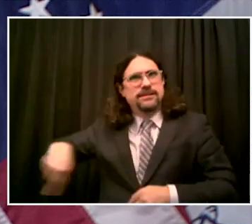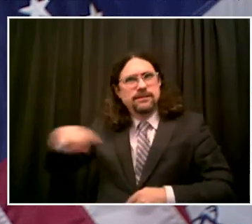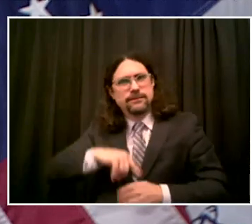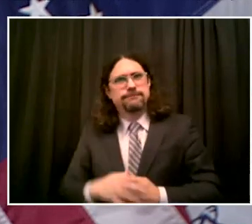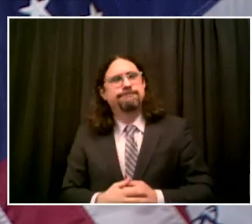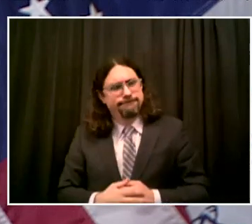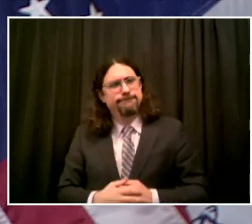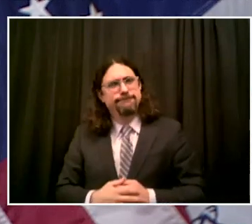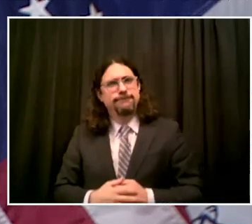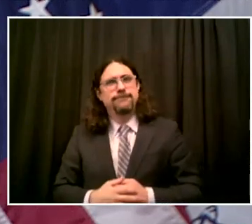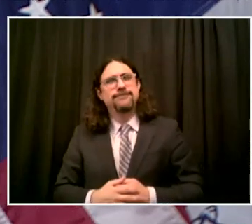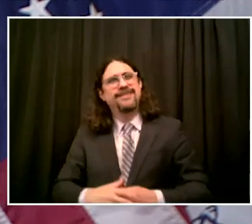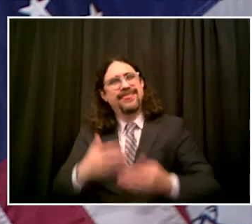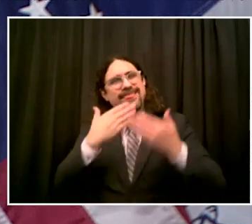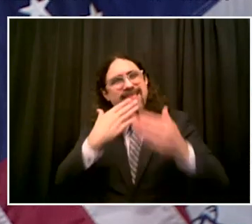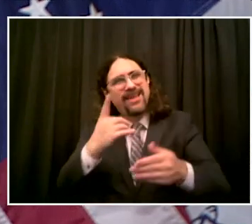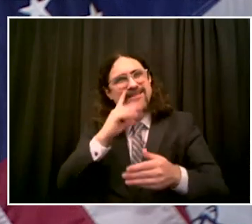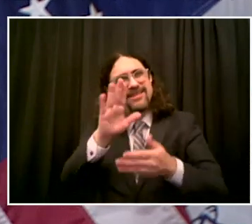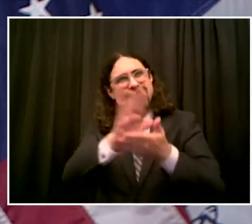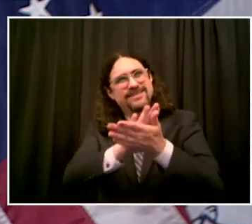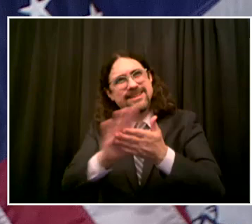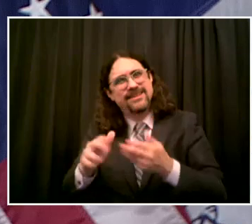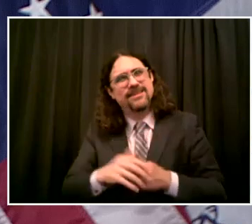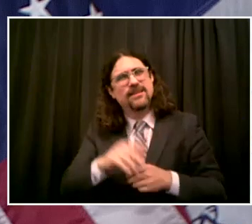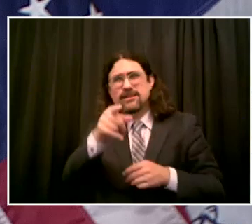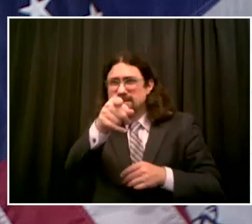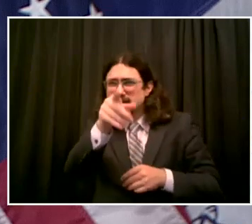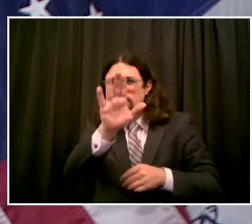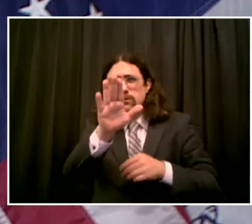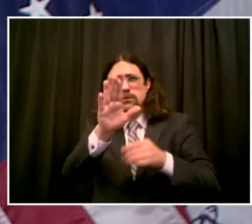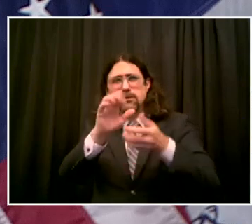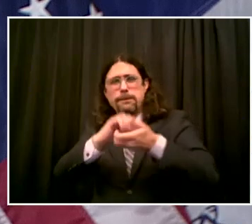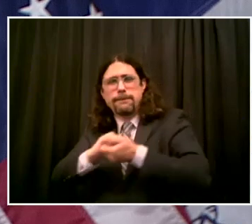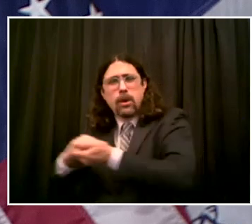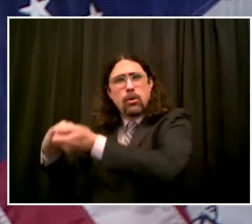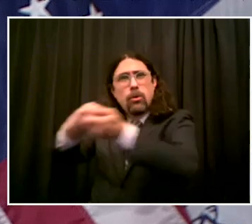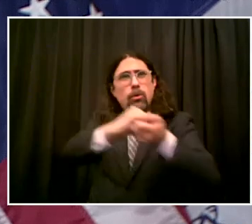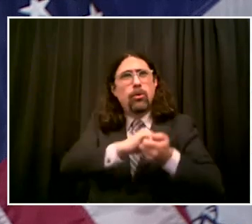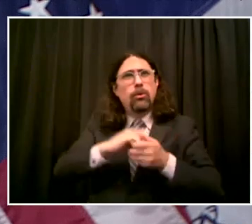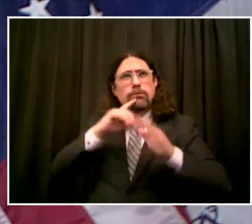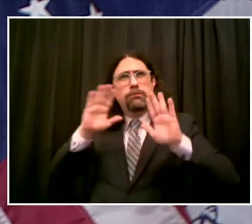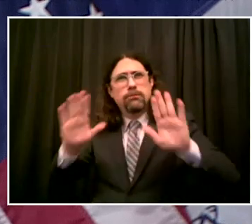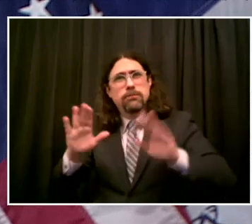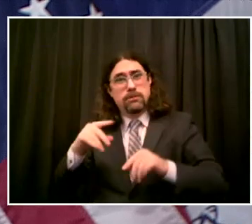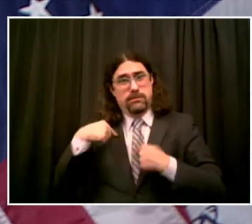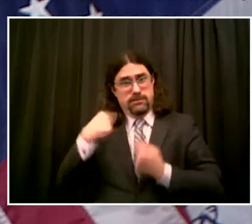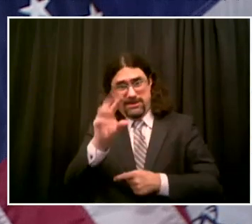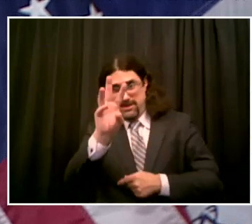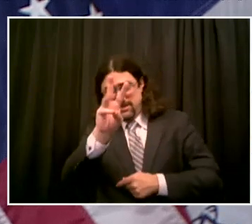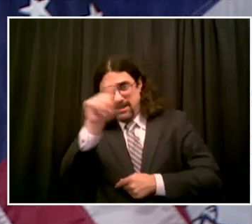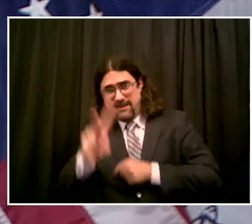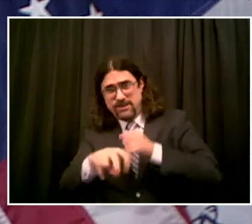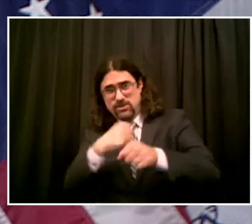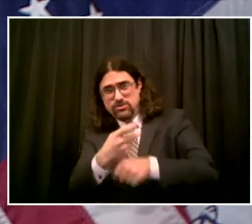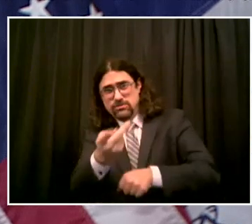TO SAY THANK YOU FOR THAT. THYOU, COUNCIL MEMBER. MEANS A LOT TO ME. I APPRECIATE IT AND THANK YOU FOR ALL THE PARTNERSHIP TH ROUGHOUT THE